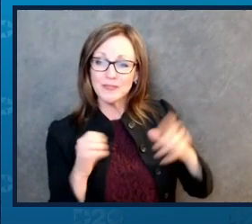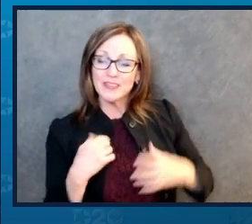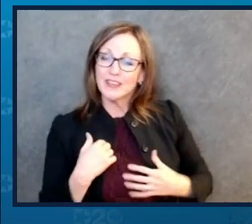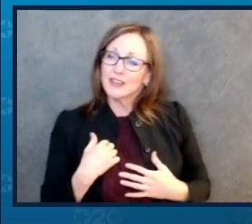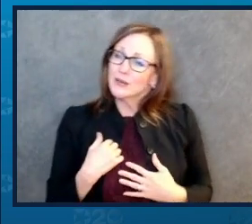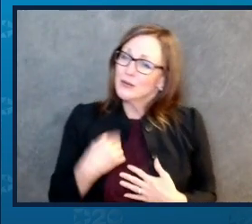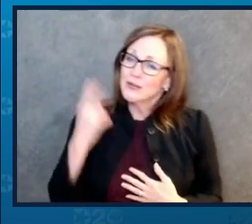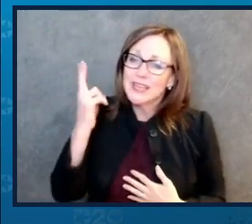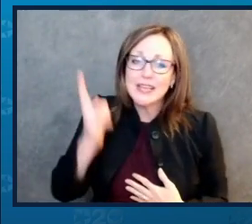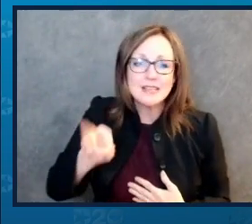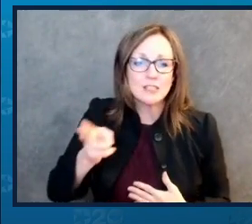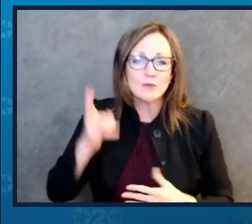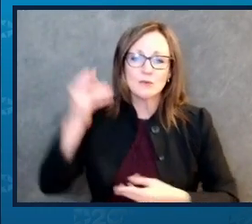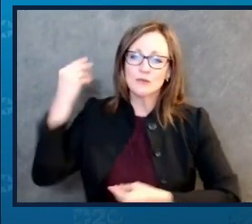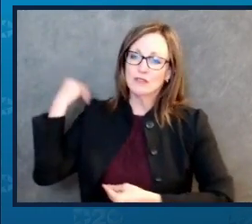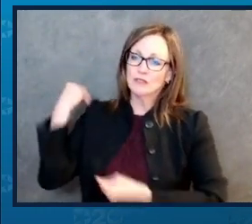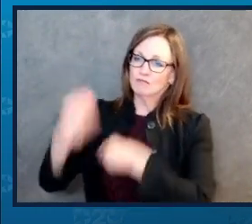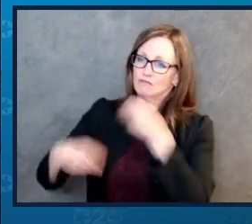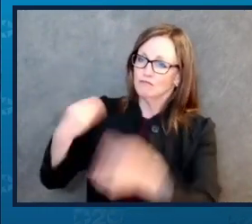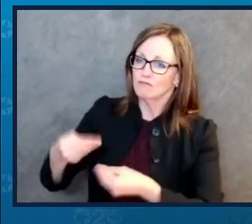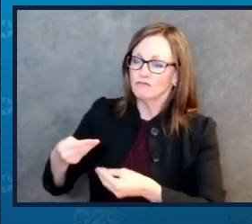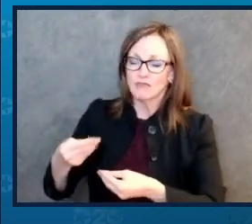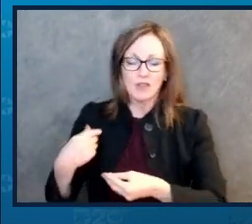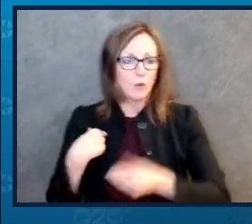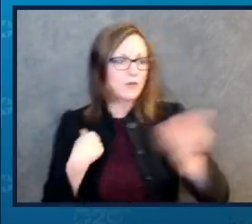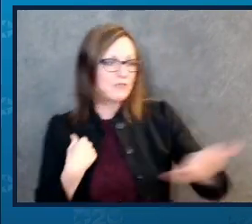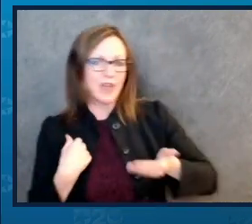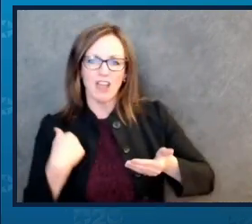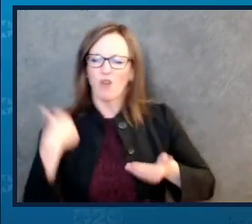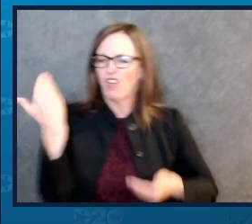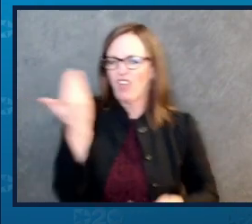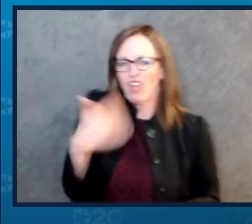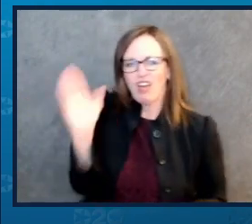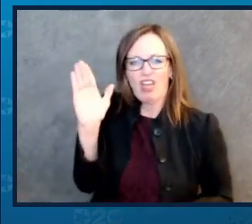TENSION THROUGHOUT OUR HISTORY, IT IS ABOUT MORE THAN IMMIGRATION.